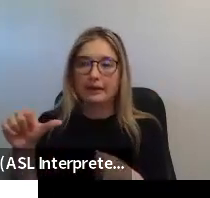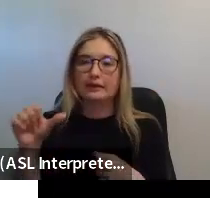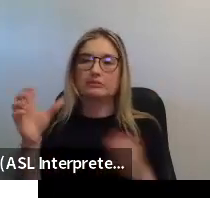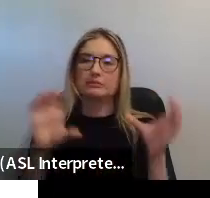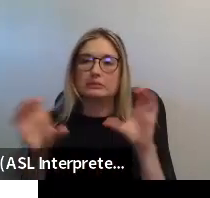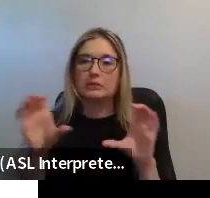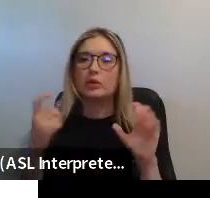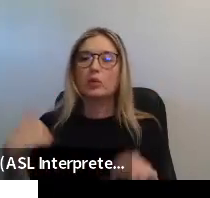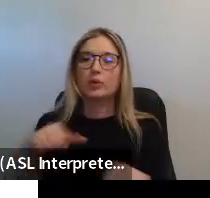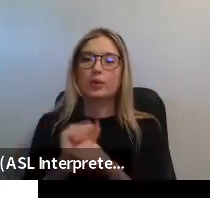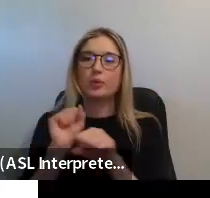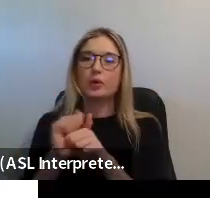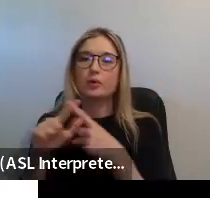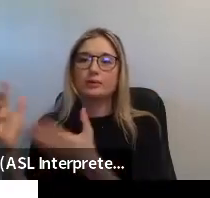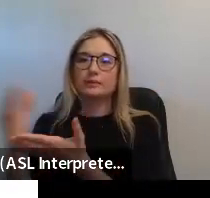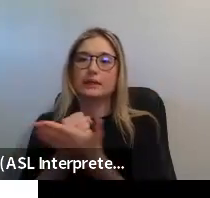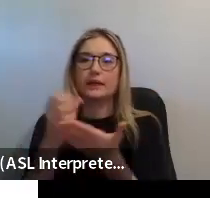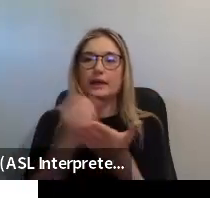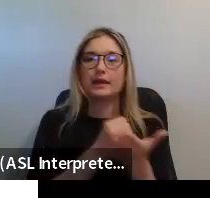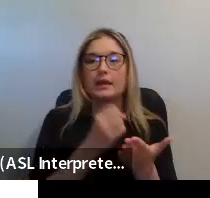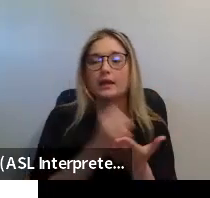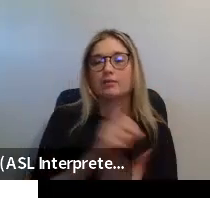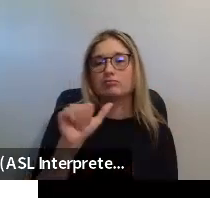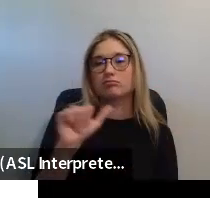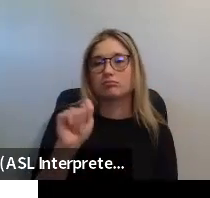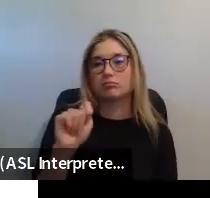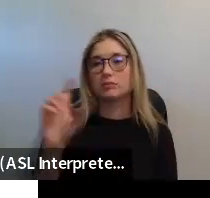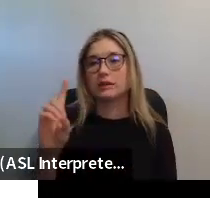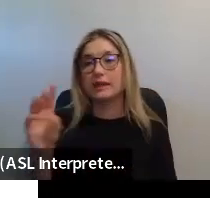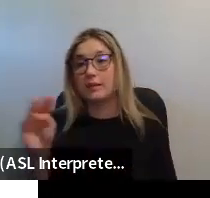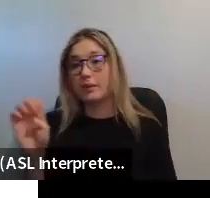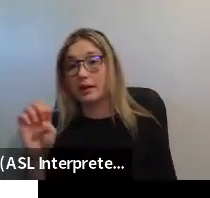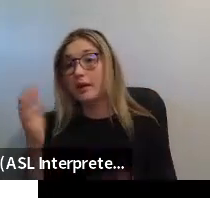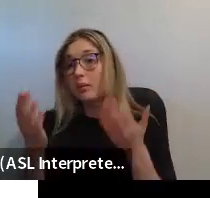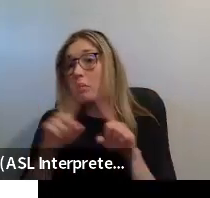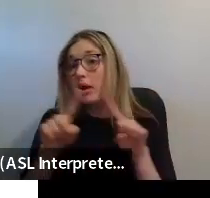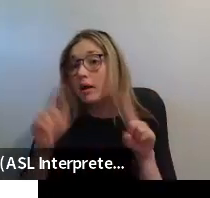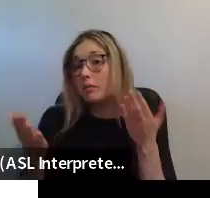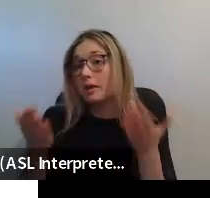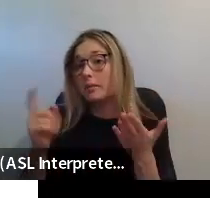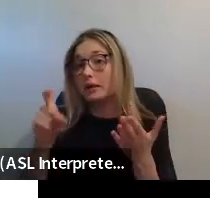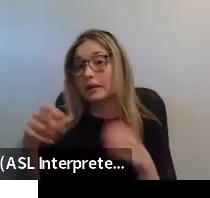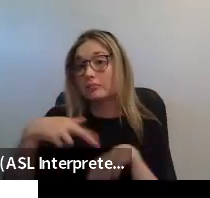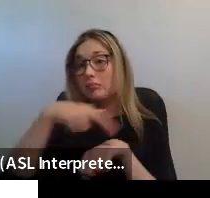But is there a referral that we can make to assist you because of the exposure you encountered? Assistive devices currently in possession are previously used and left behind.